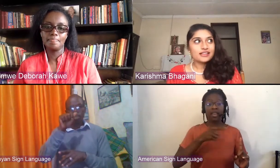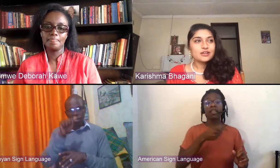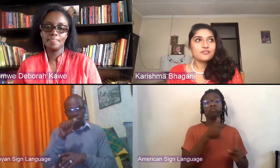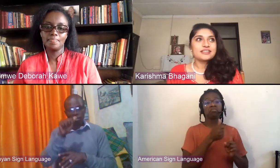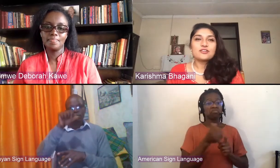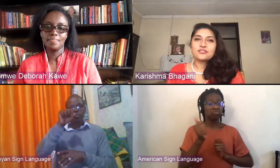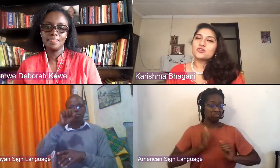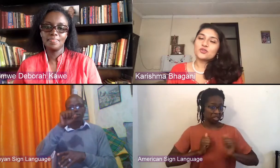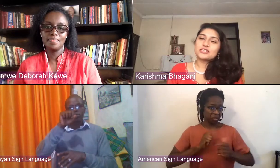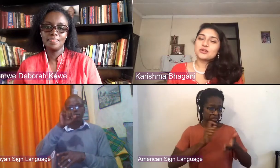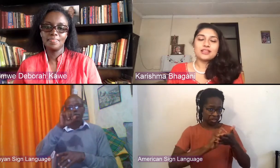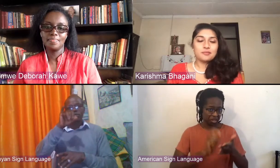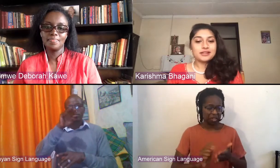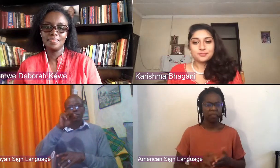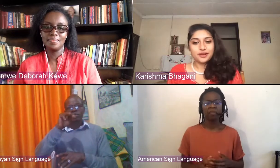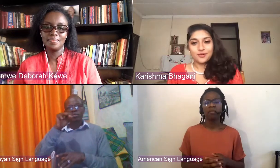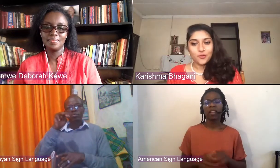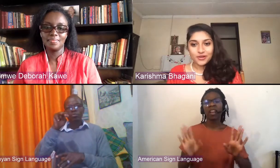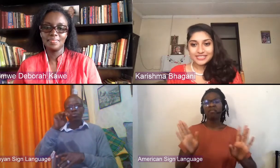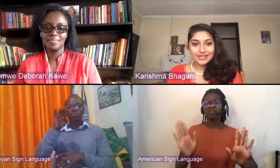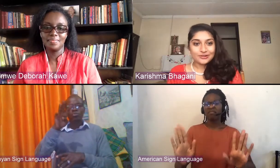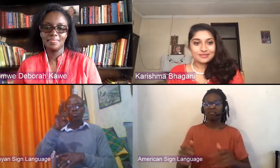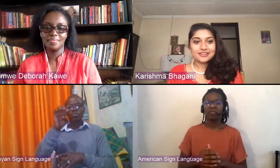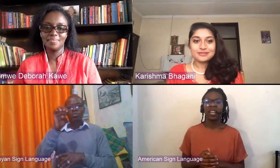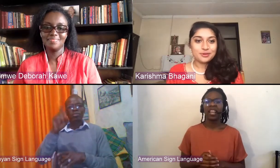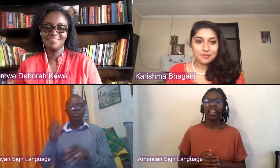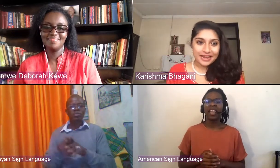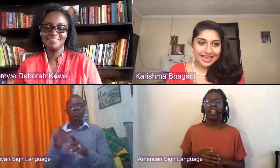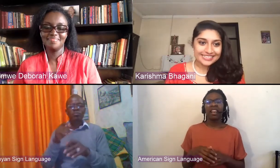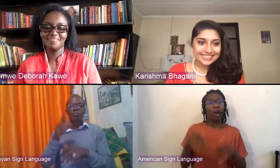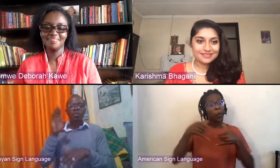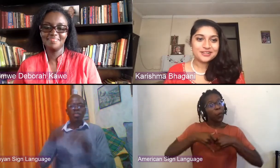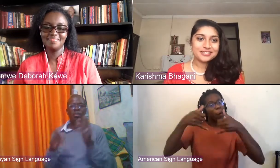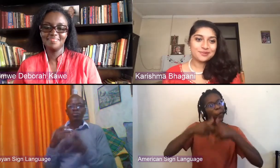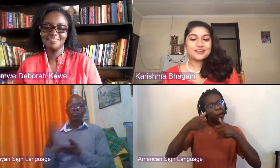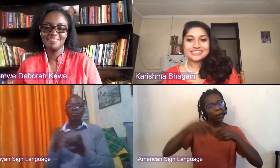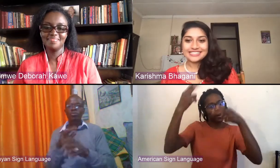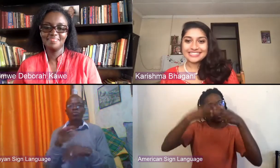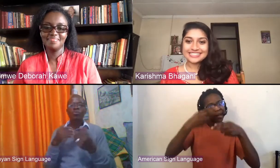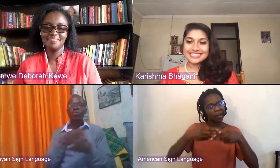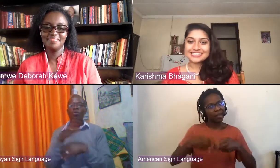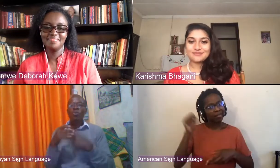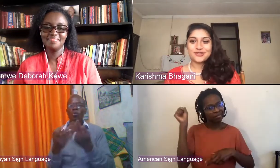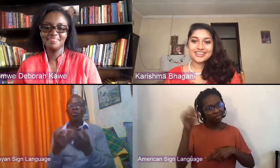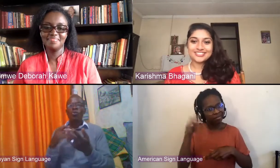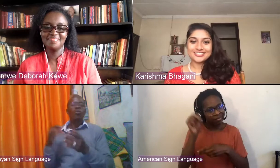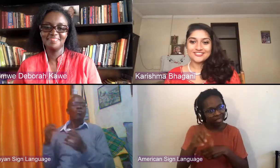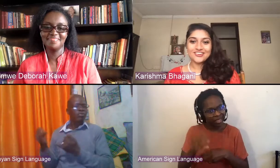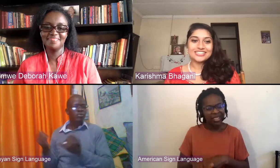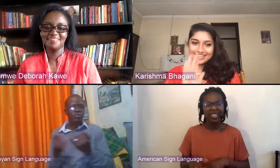instead of introducing all the multiple awards and all the multiple plays and the multiple residencies and productions you've gotten